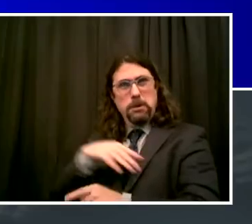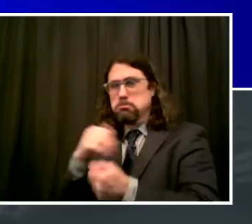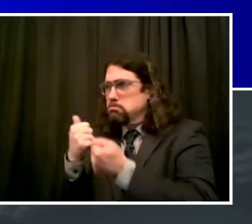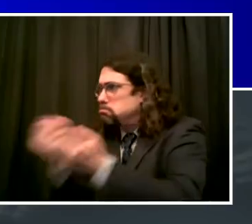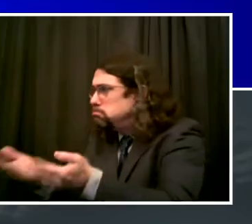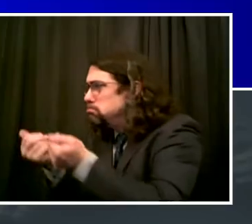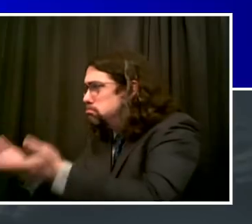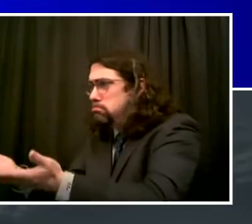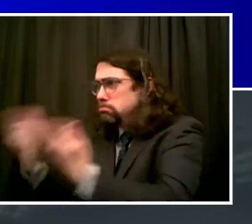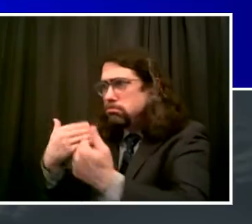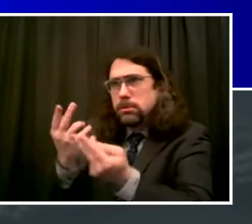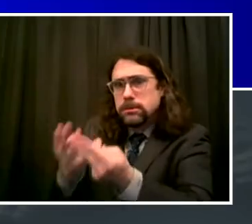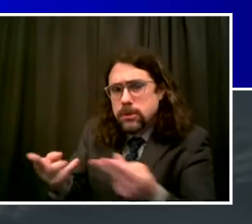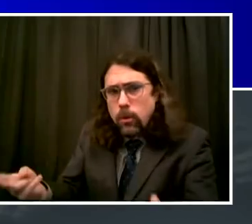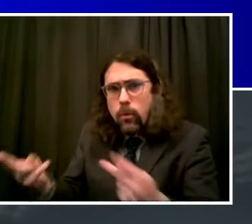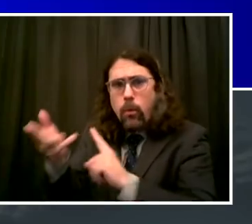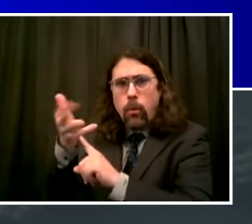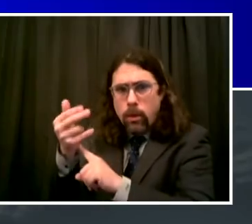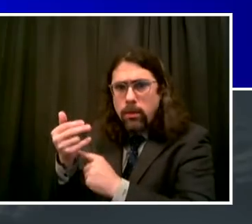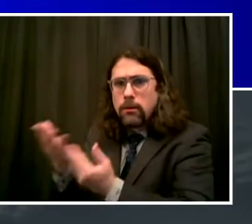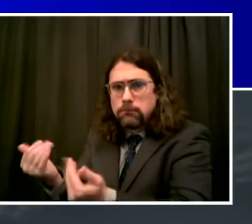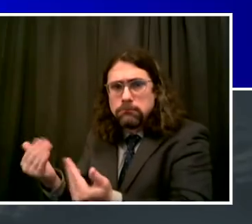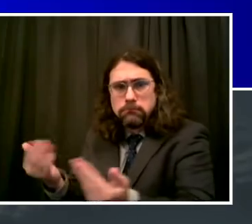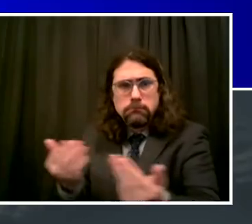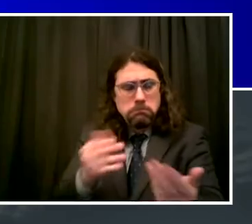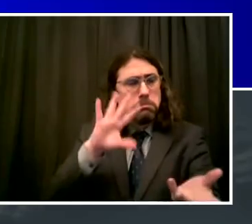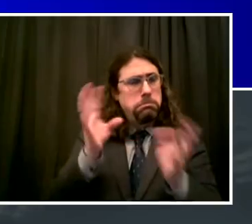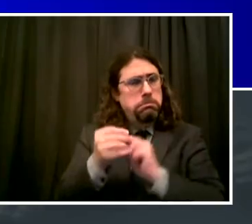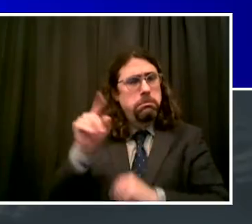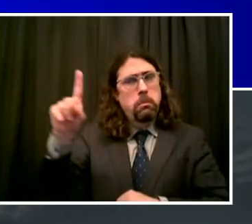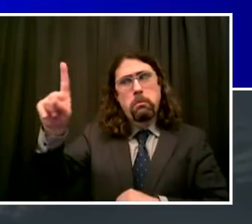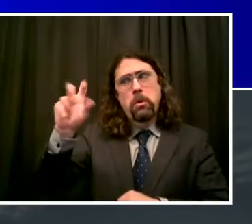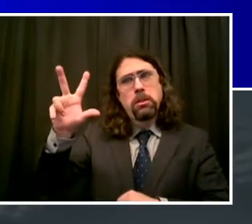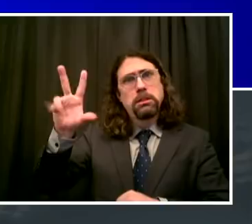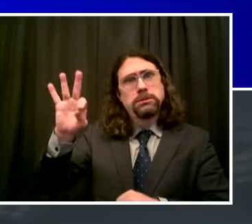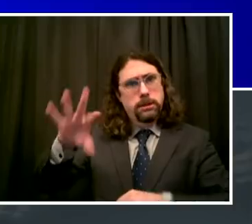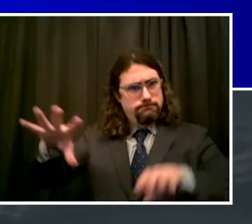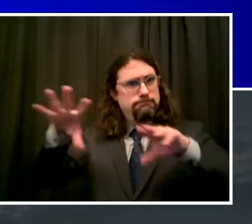116 WTEN TO SHELTER, 23 WENT TO HOSPITALS.